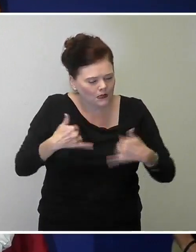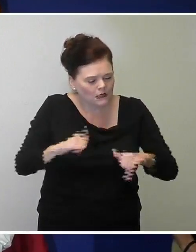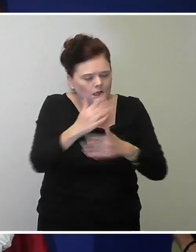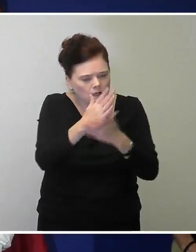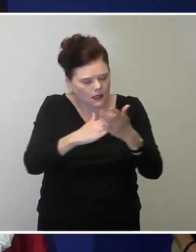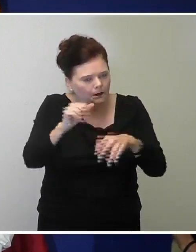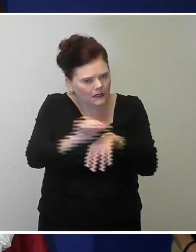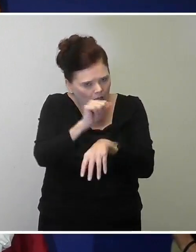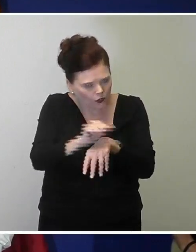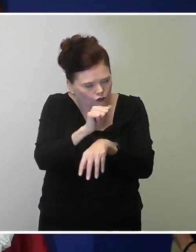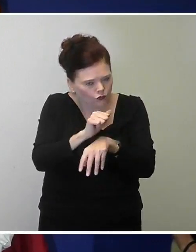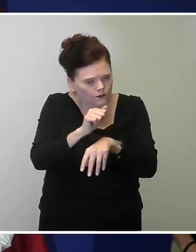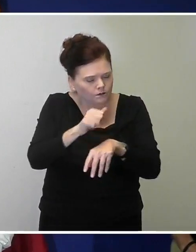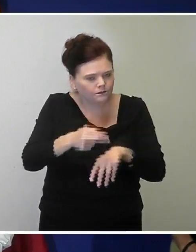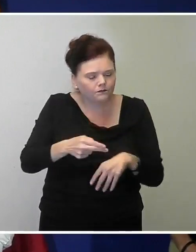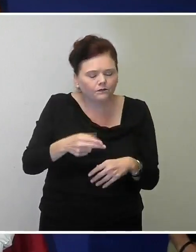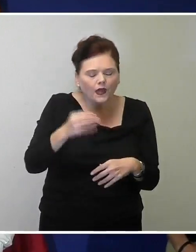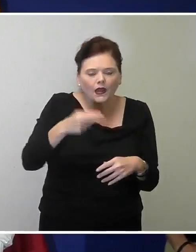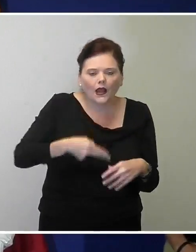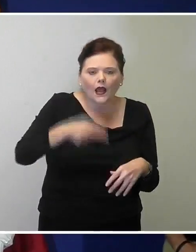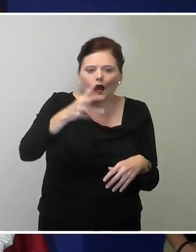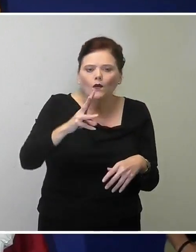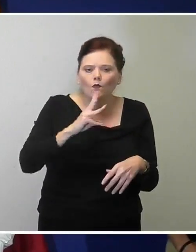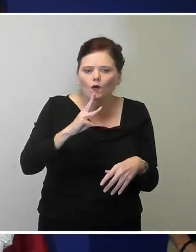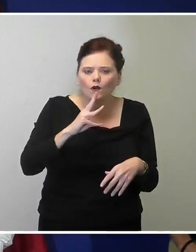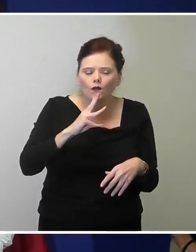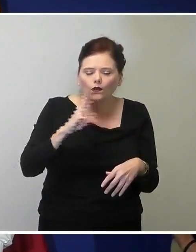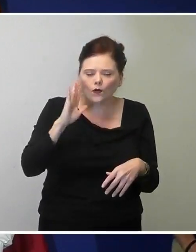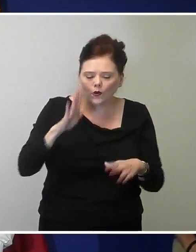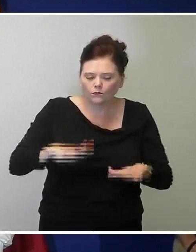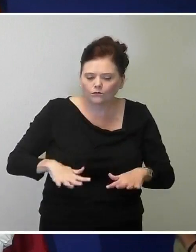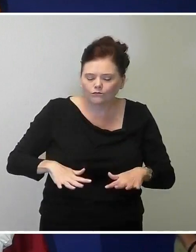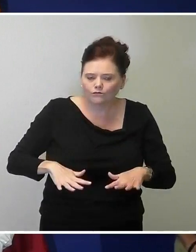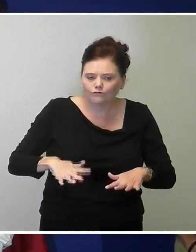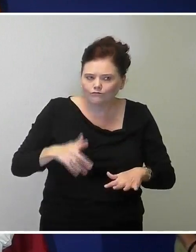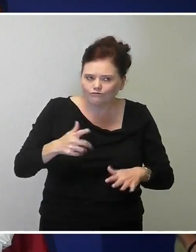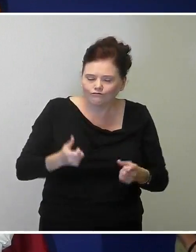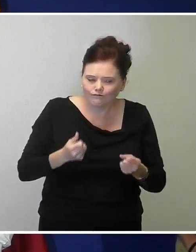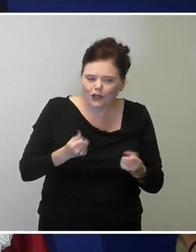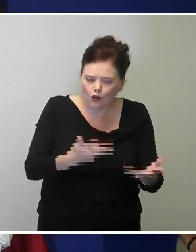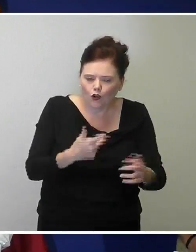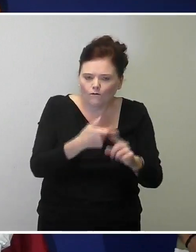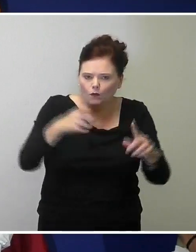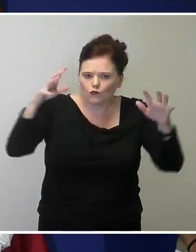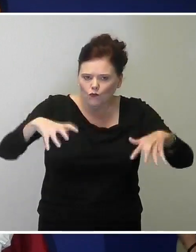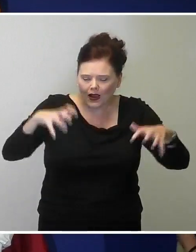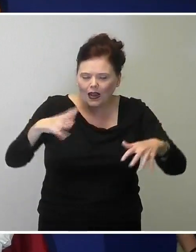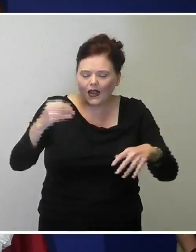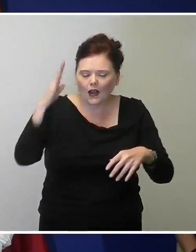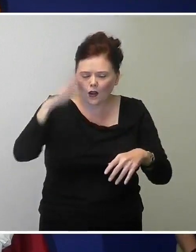EVERYBODY REALIZES THAT BUT WATER MARKS ARE STILL COMING